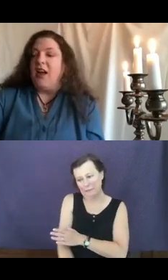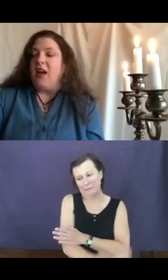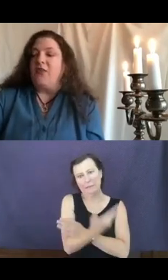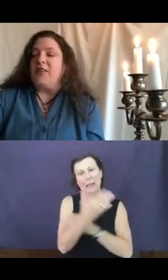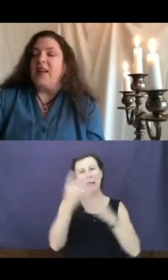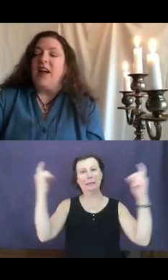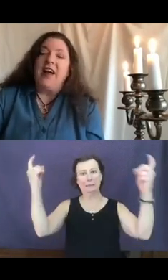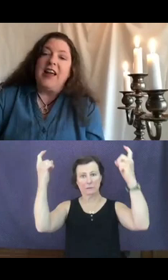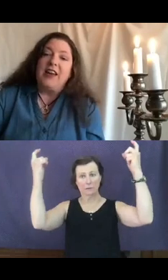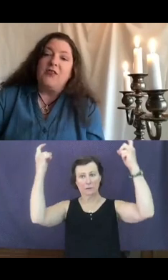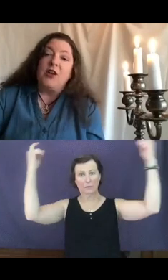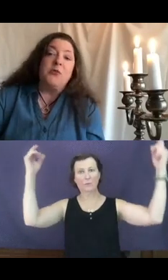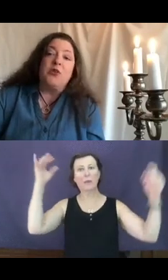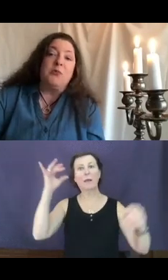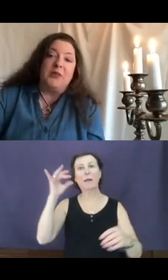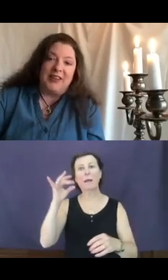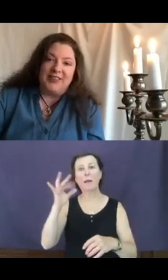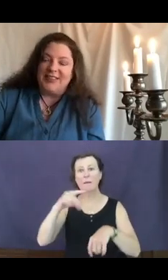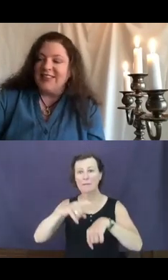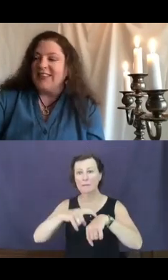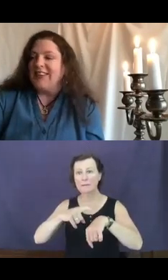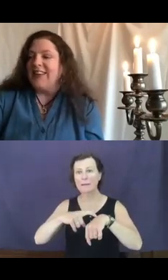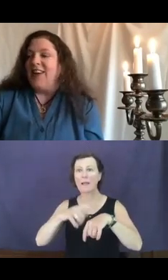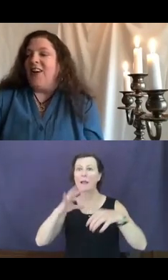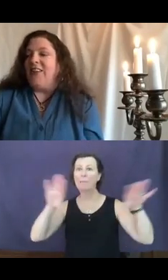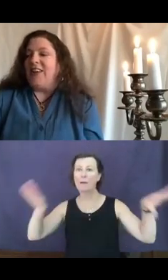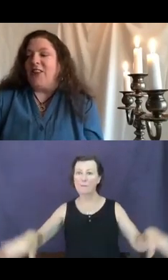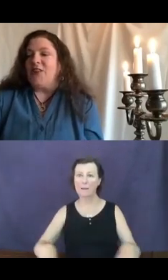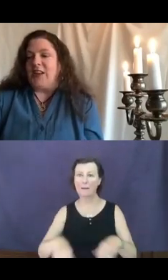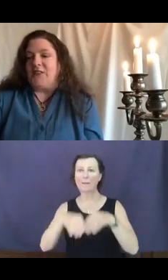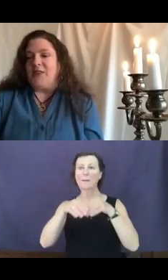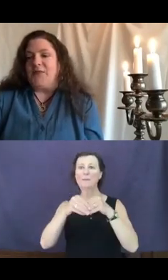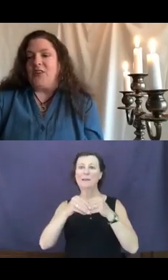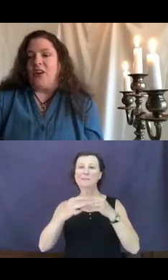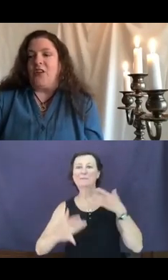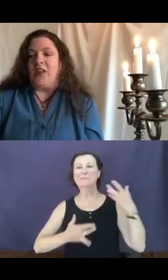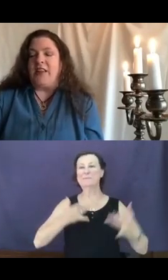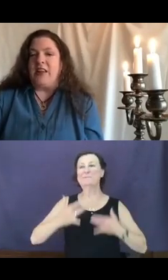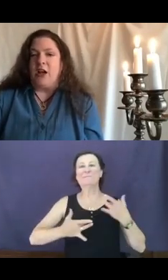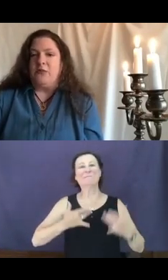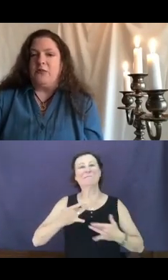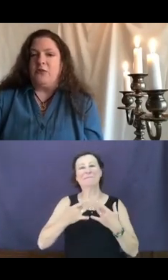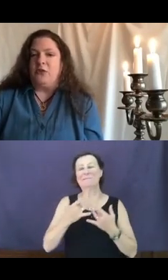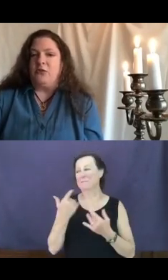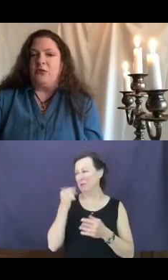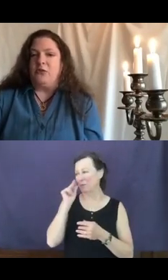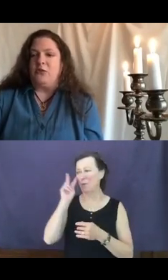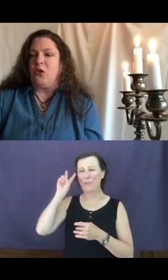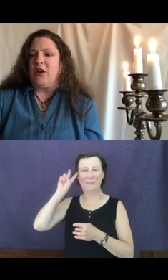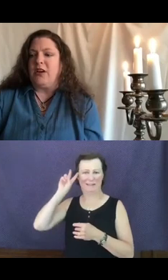of the time of nuptial bliss, the other evening on that now notorious